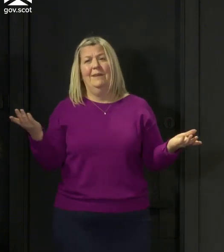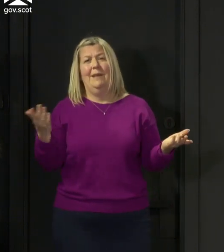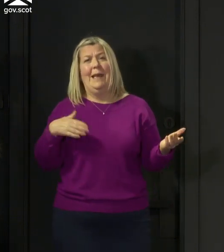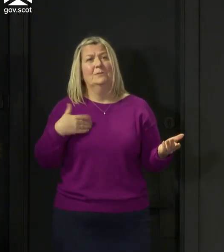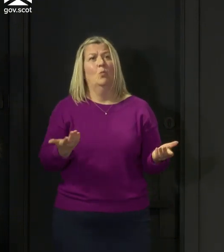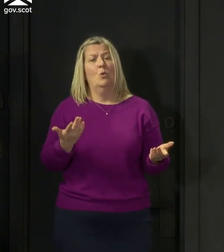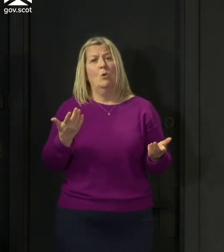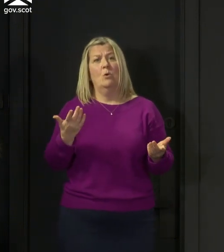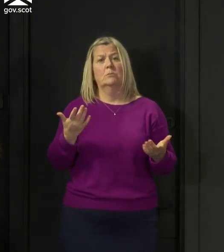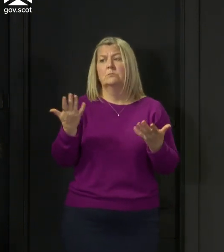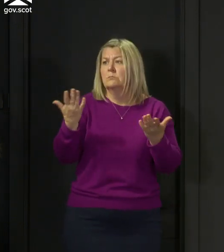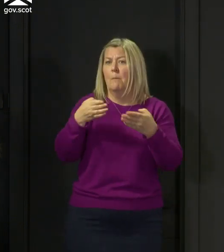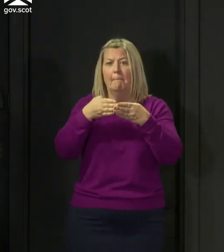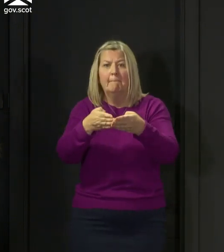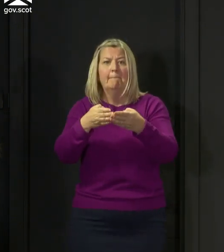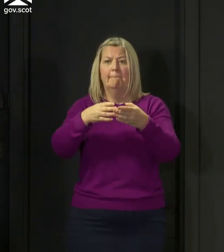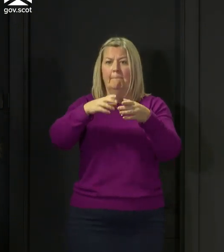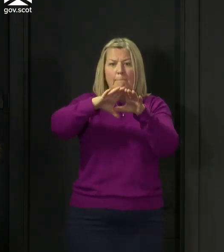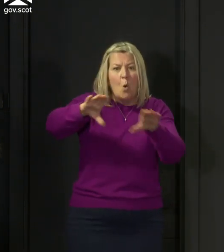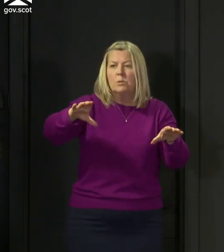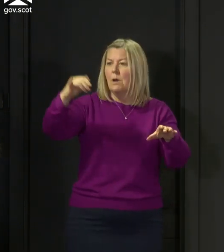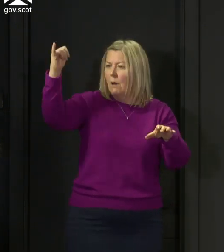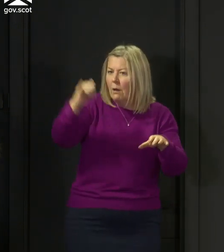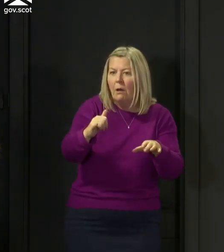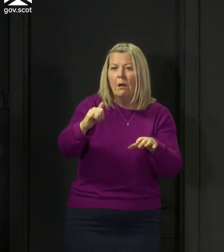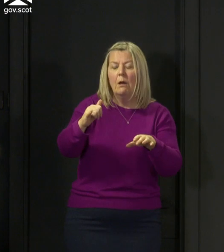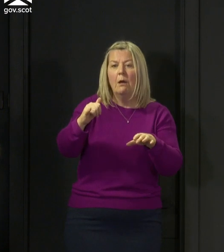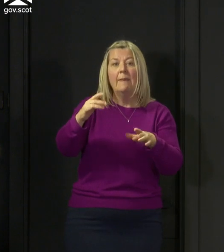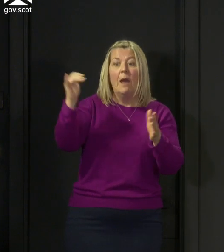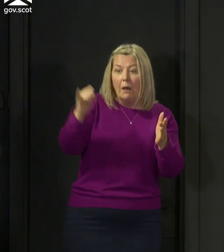checks at the border and people having to go into quarantine for any longer than is